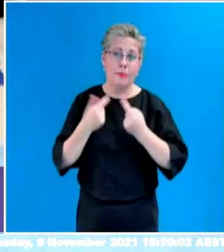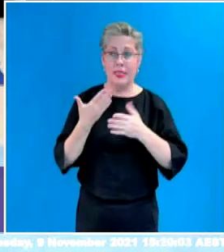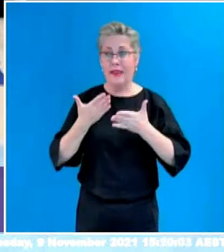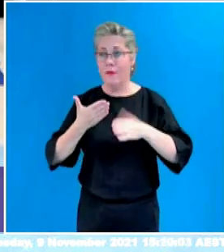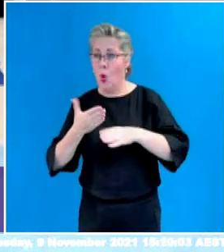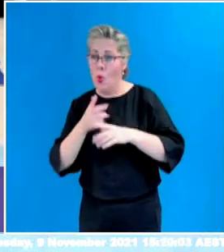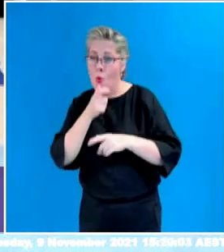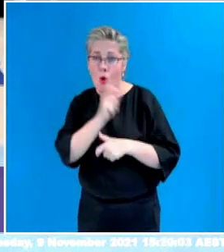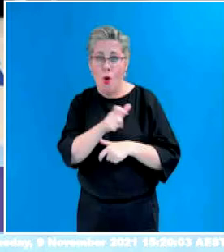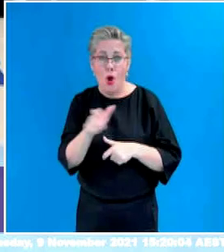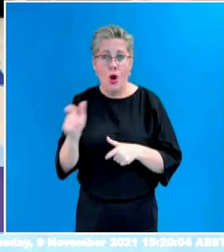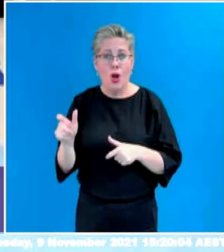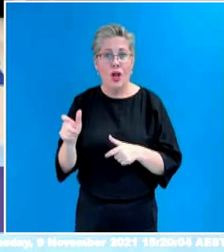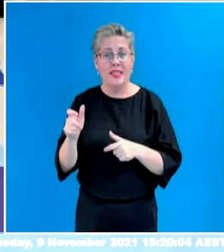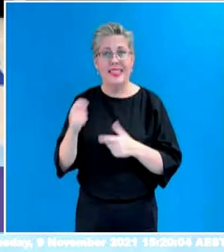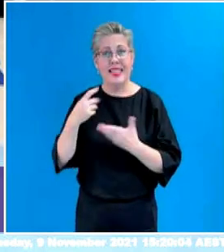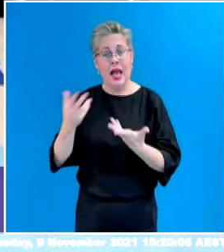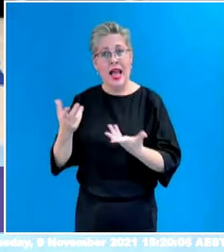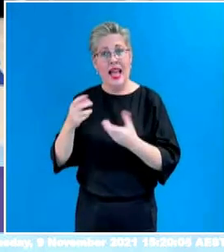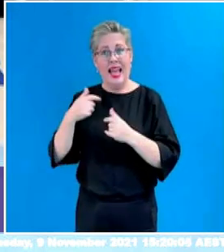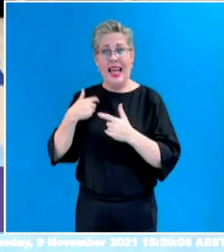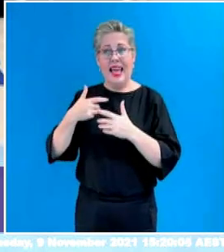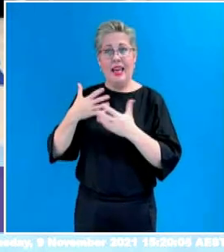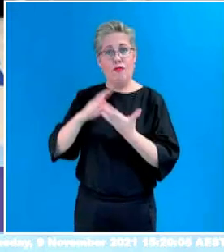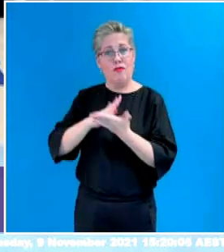Convention is delivering throughout all its articles.